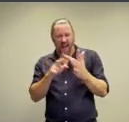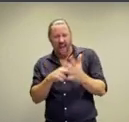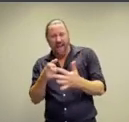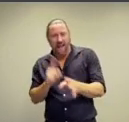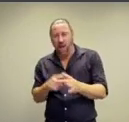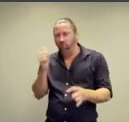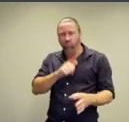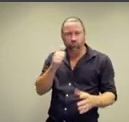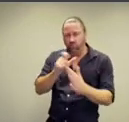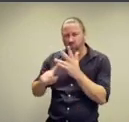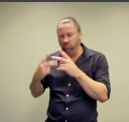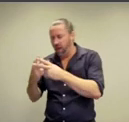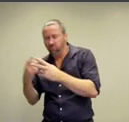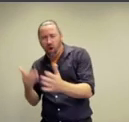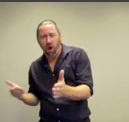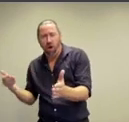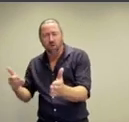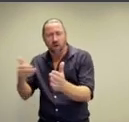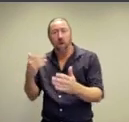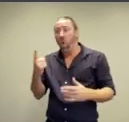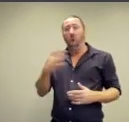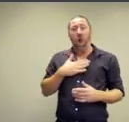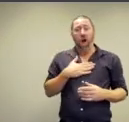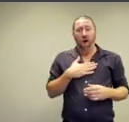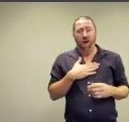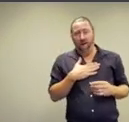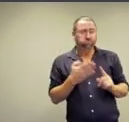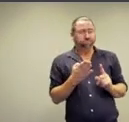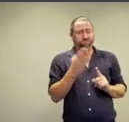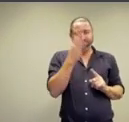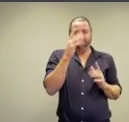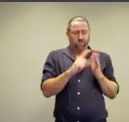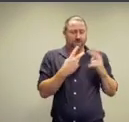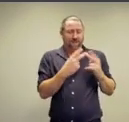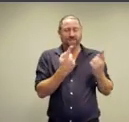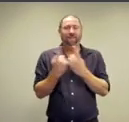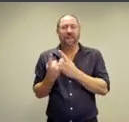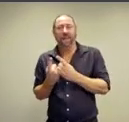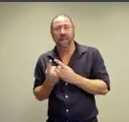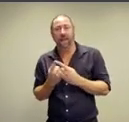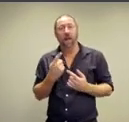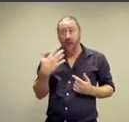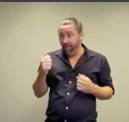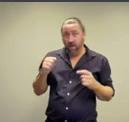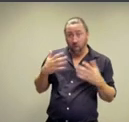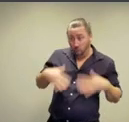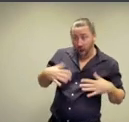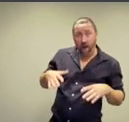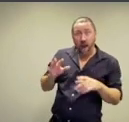with kink and just because someone's engaged with kink doesn't necessarily mean they wear leather wear. Sometimes they overlap in a happy venn